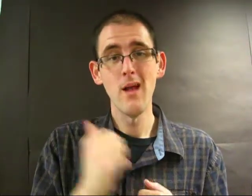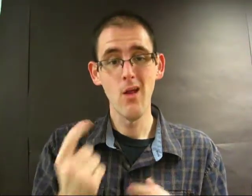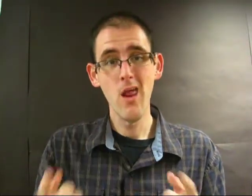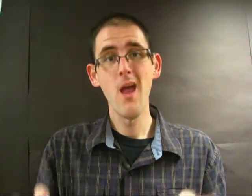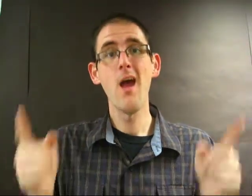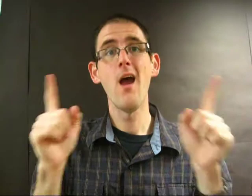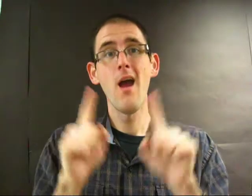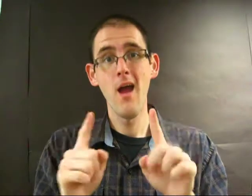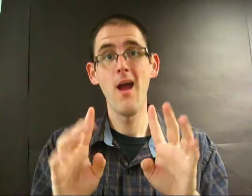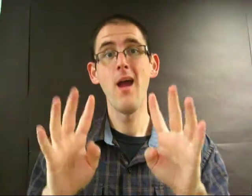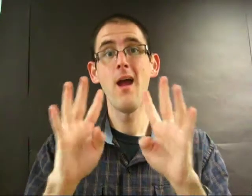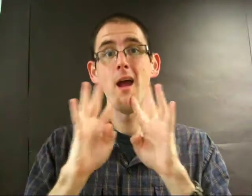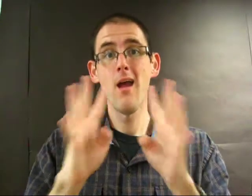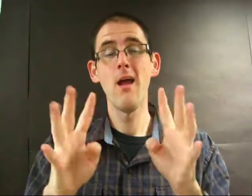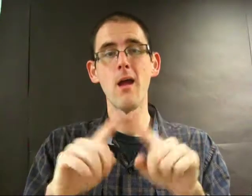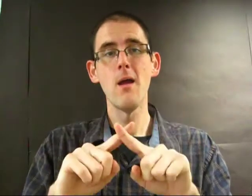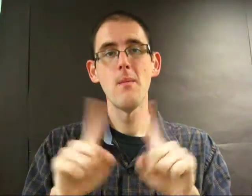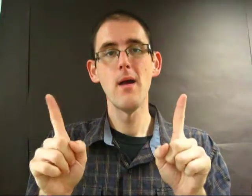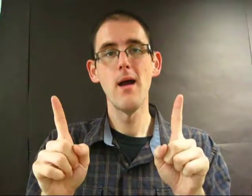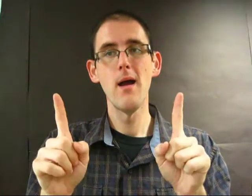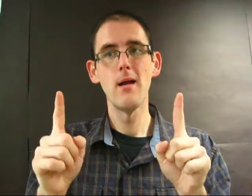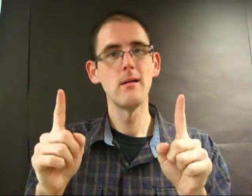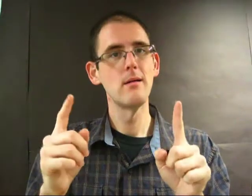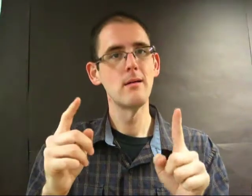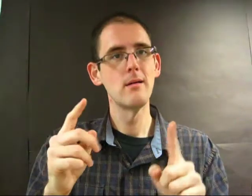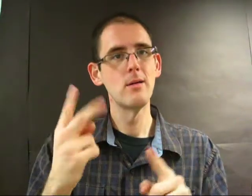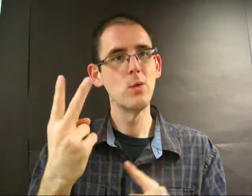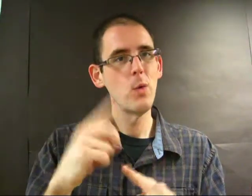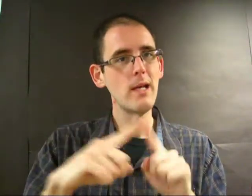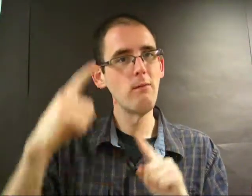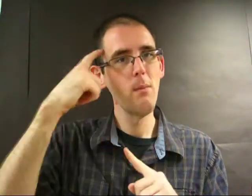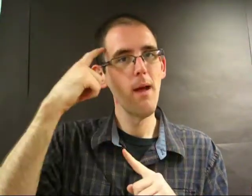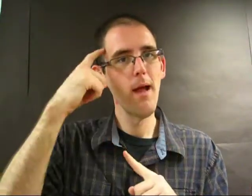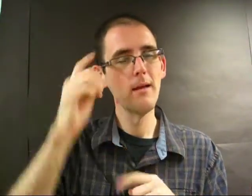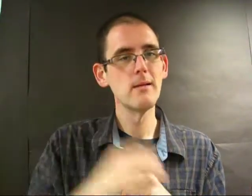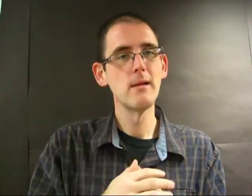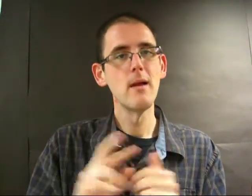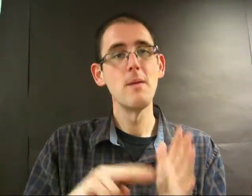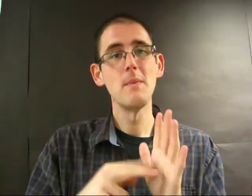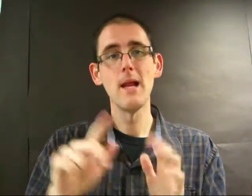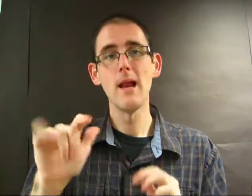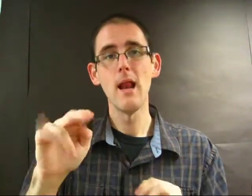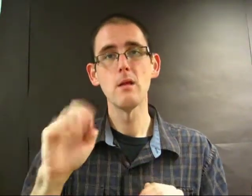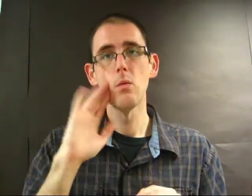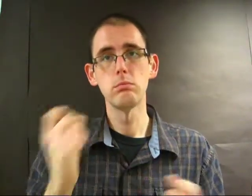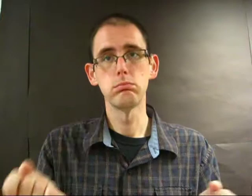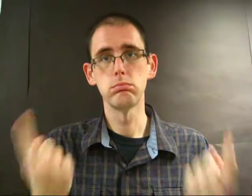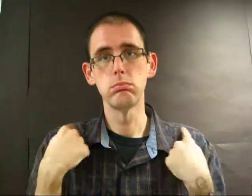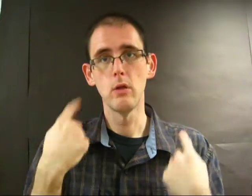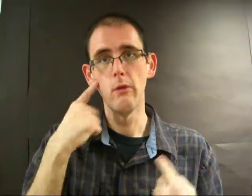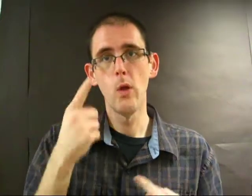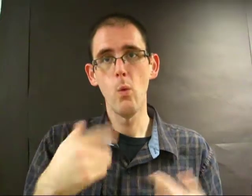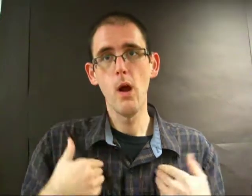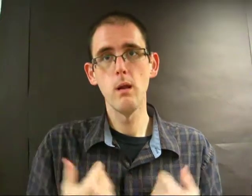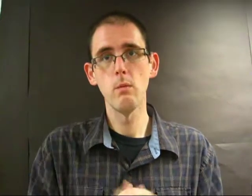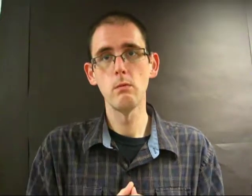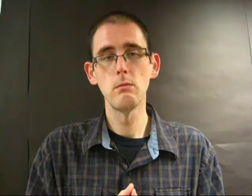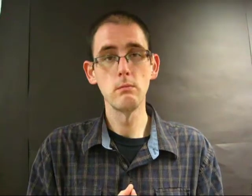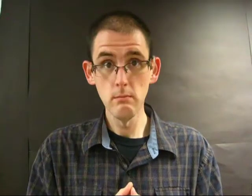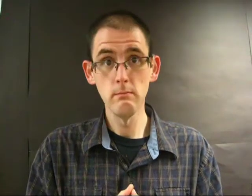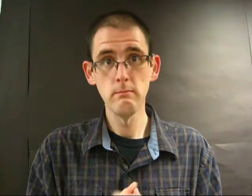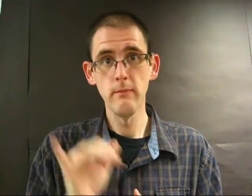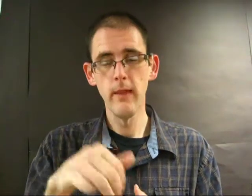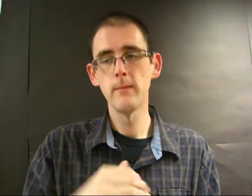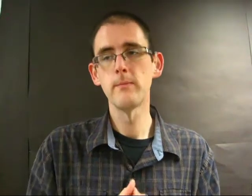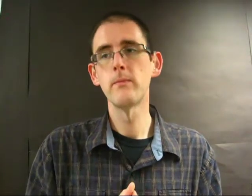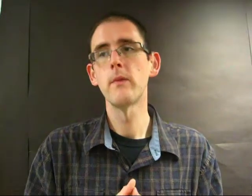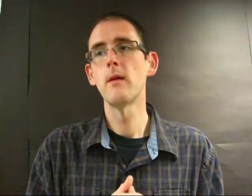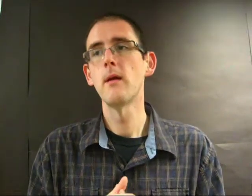They can try to speak it in pairs, but without the single mind behind it, the aliens will just think you're an animal.